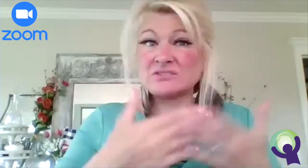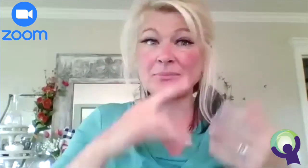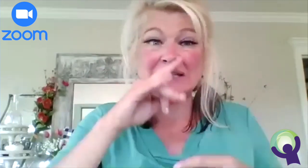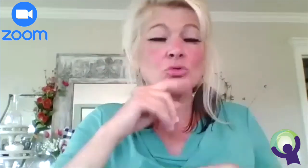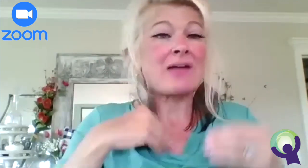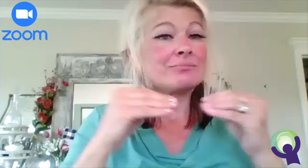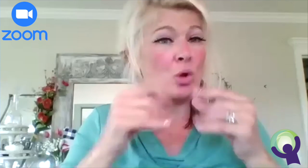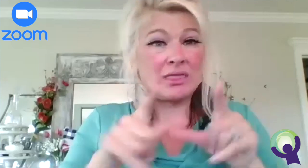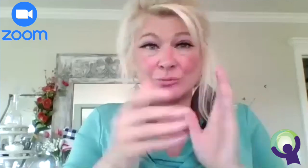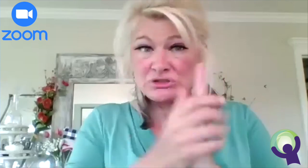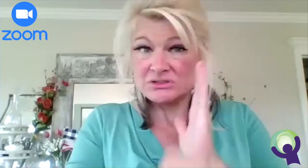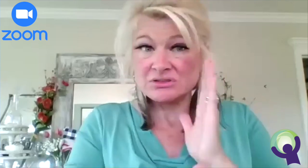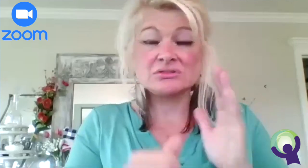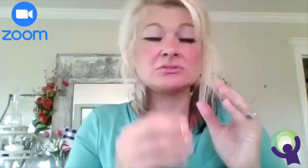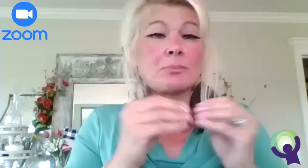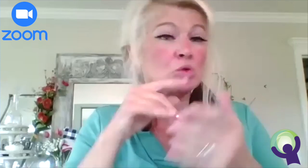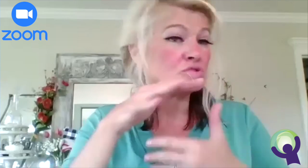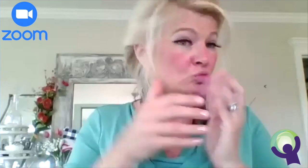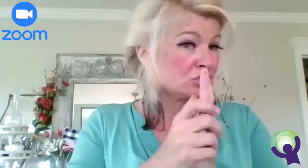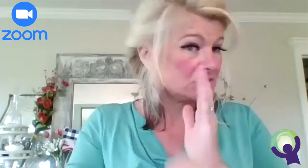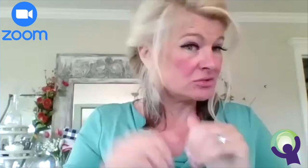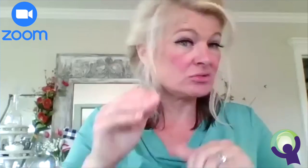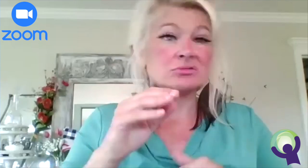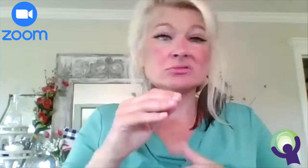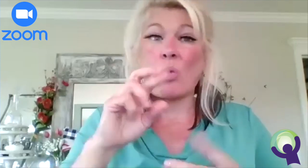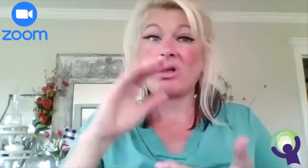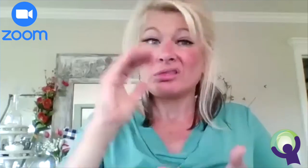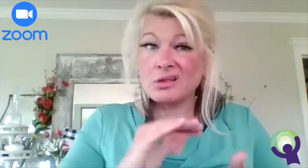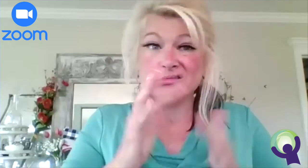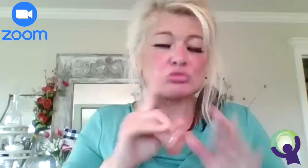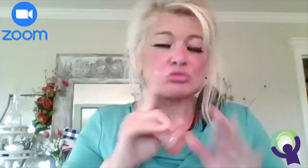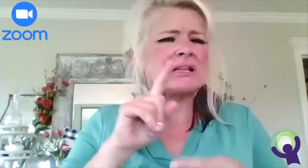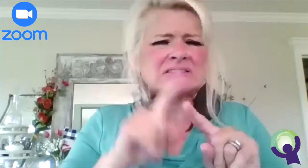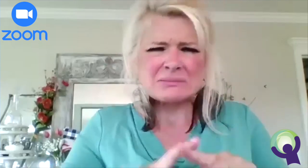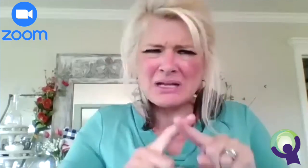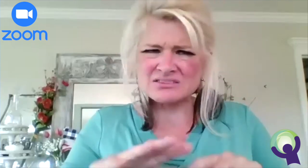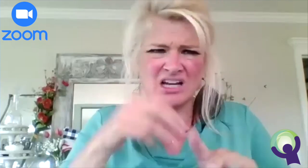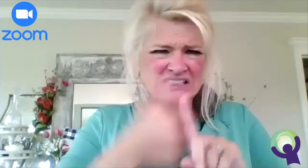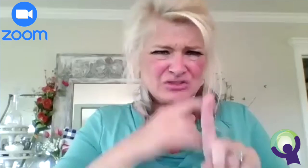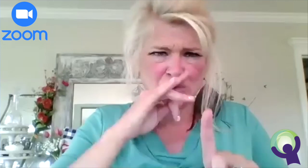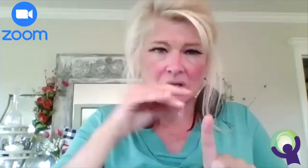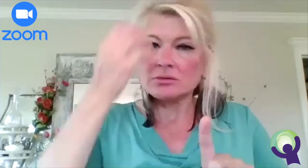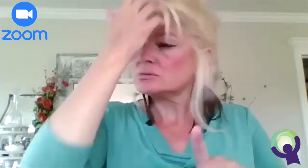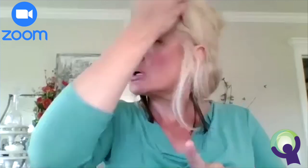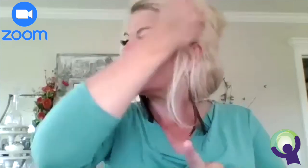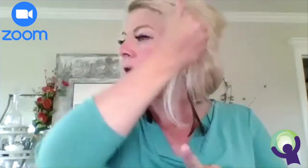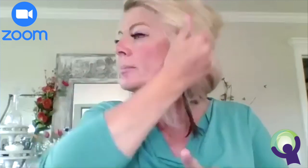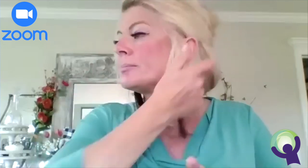maybe who have kids who have language skills, more social skills or less, really just kind of depending on